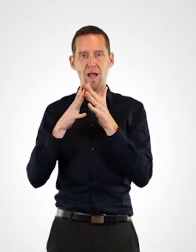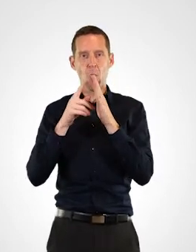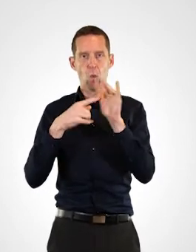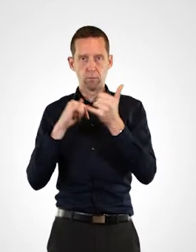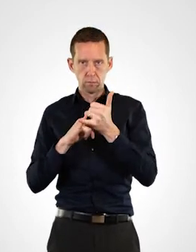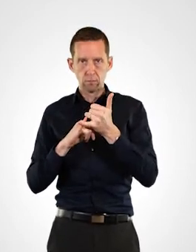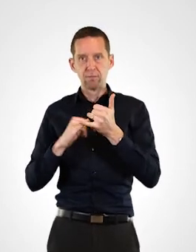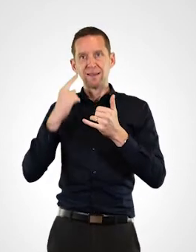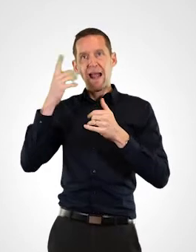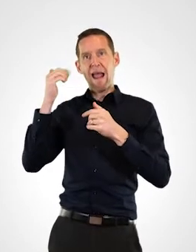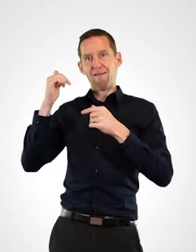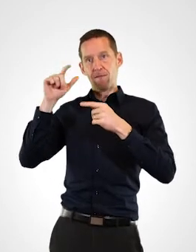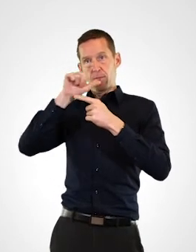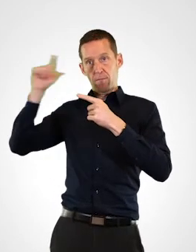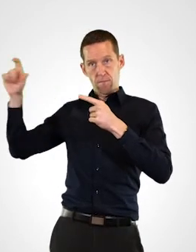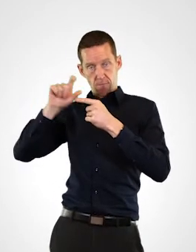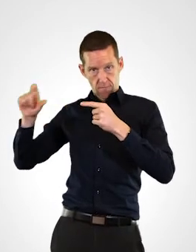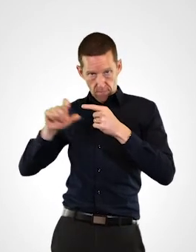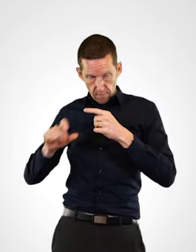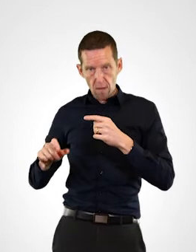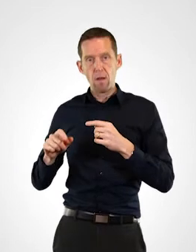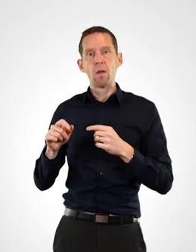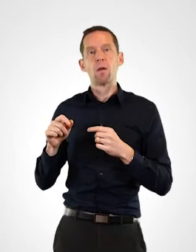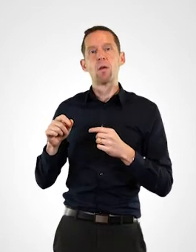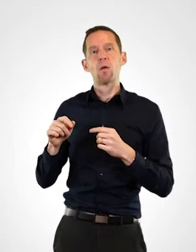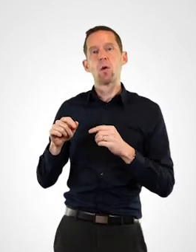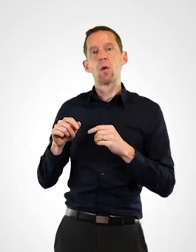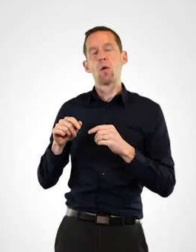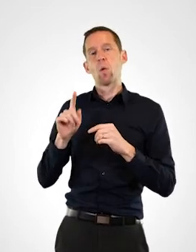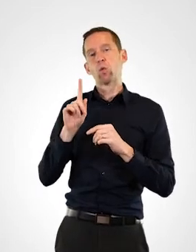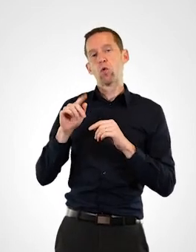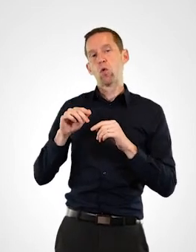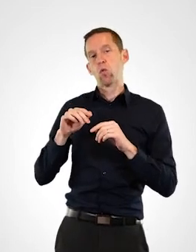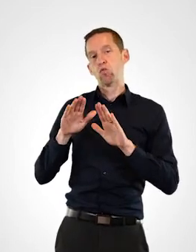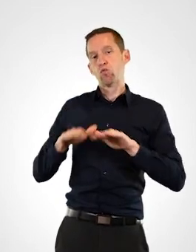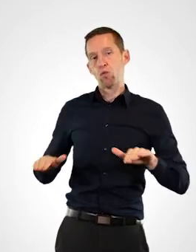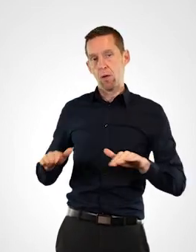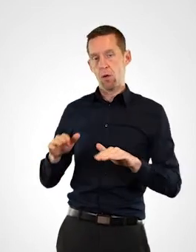You see two lines there because children - their imitative attempts are actually